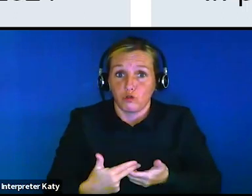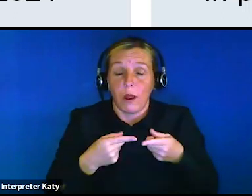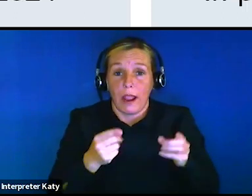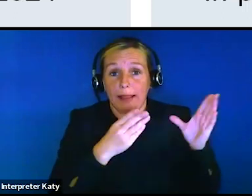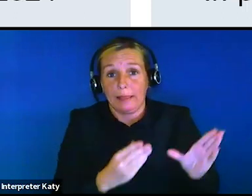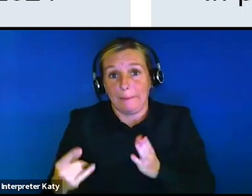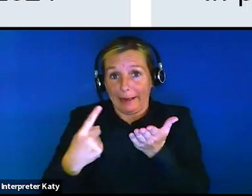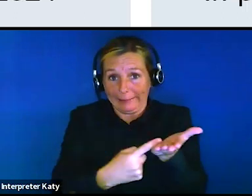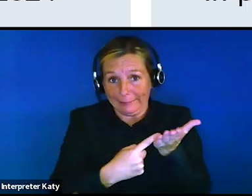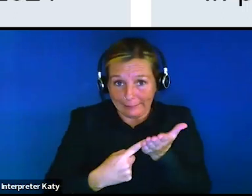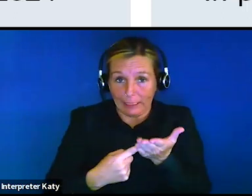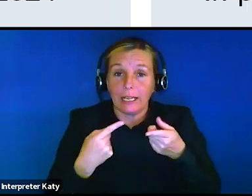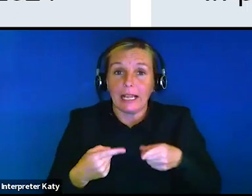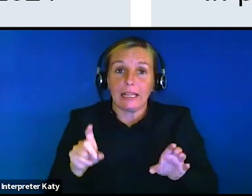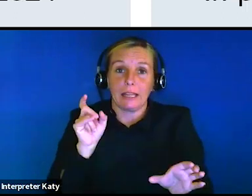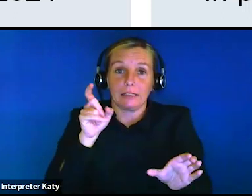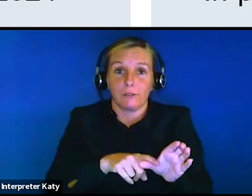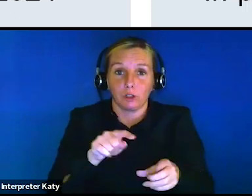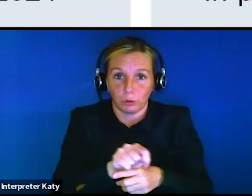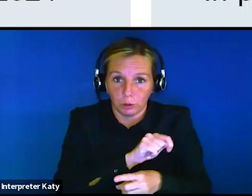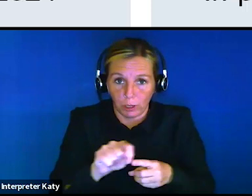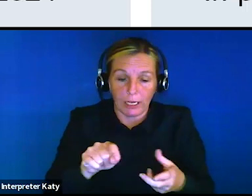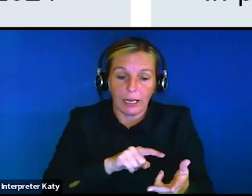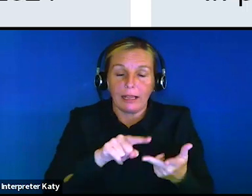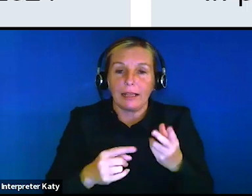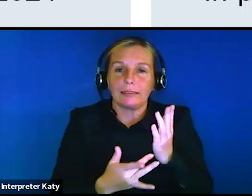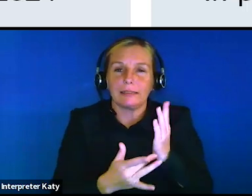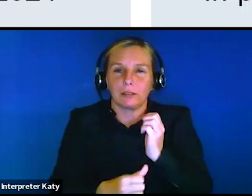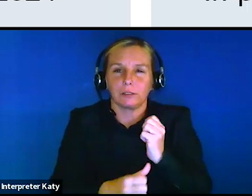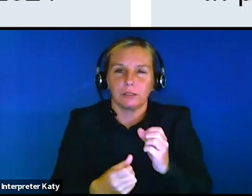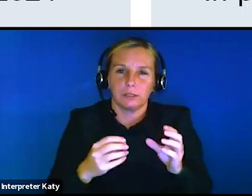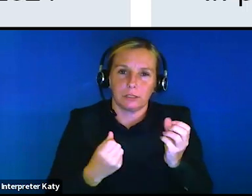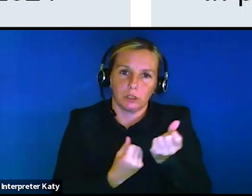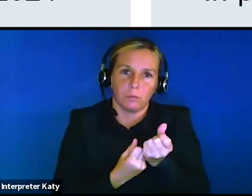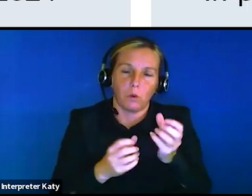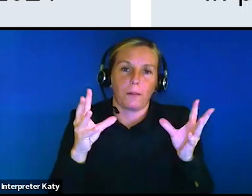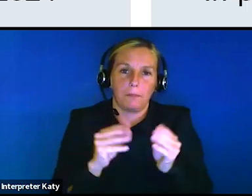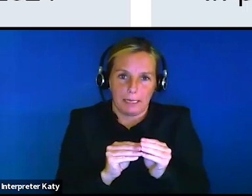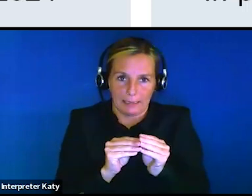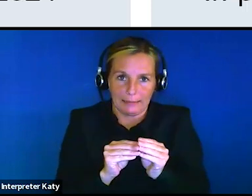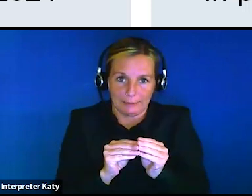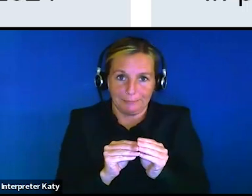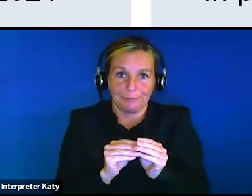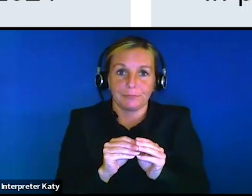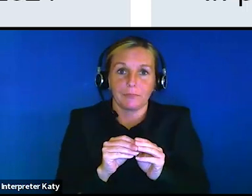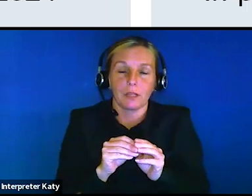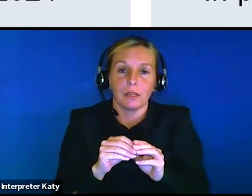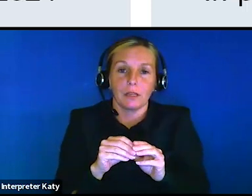and in these virtual training and technical assistance support meetings. This will lead to a